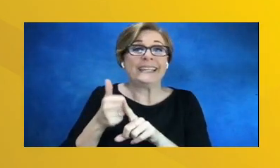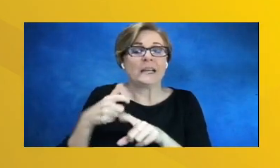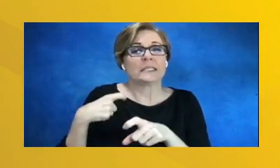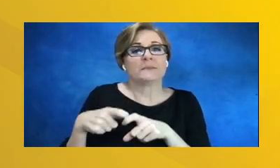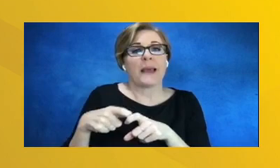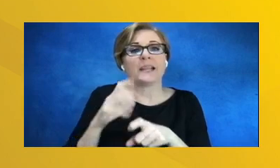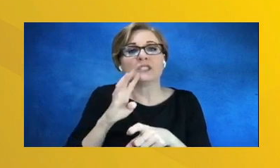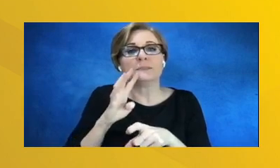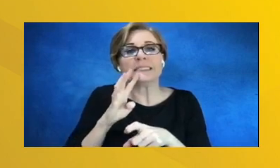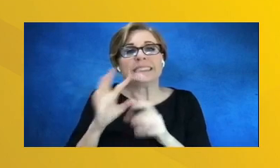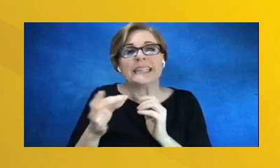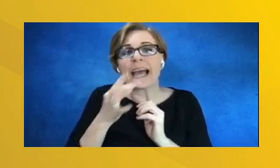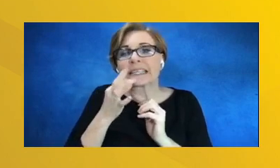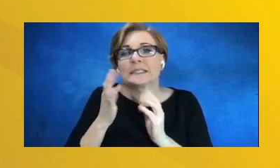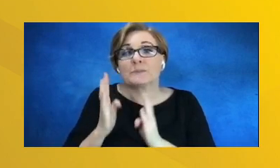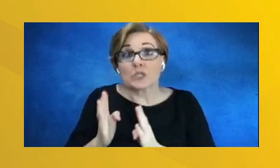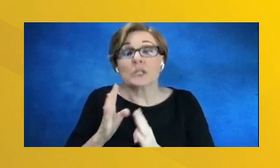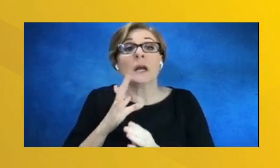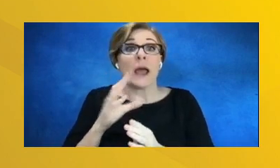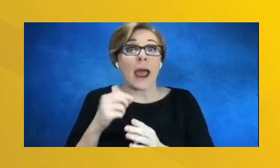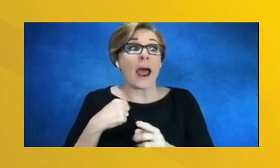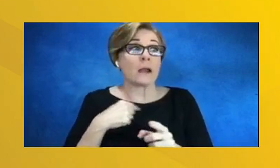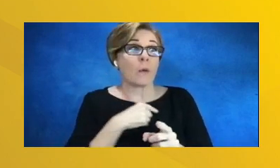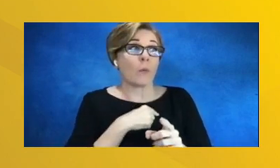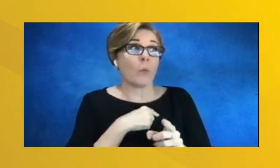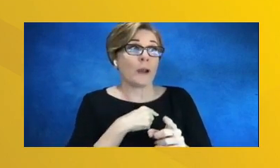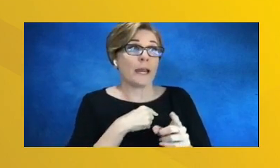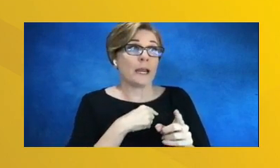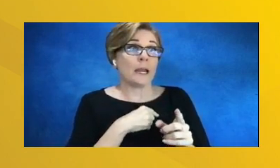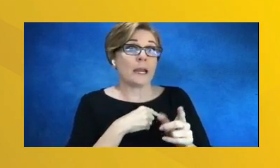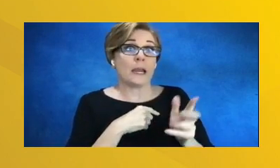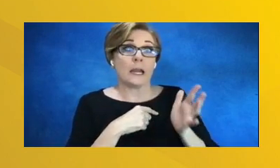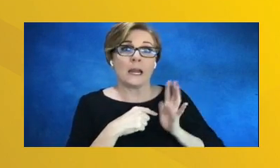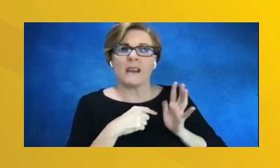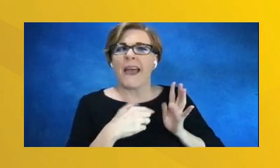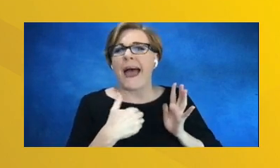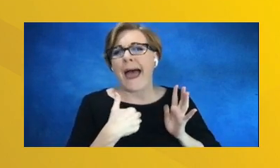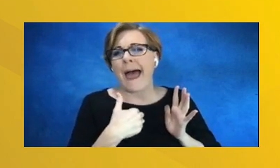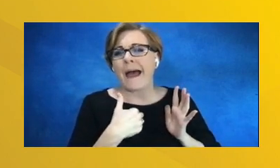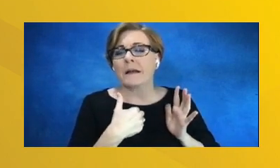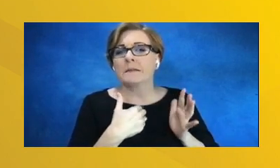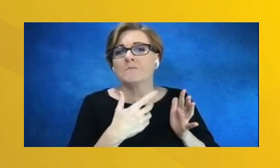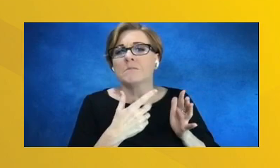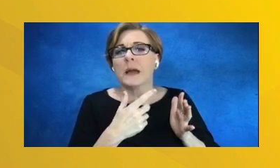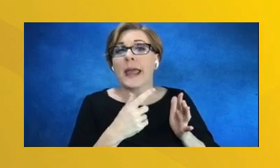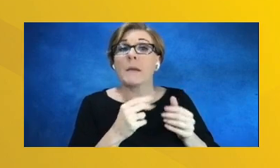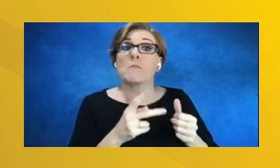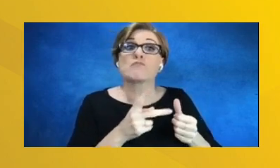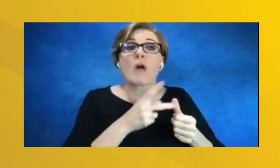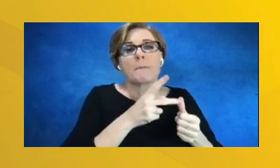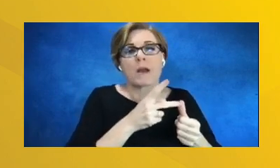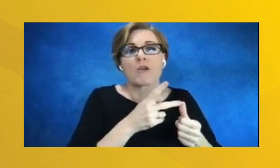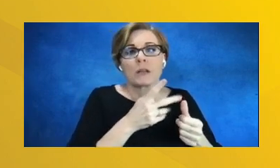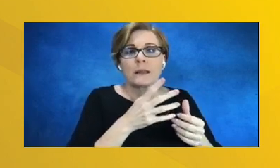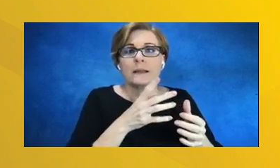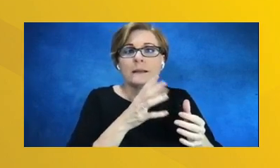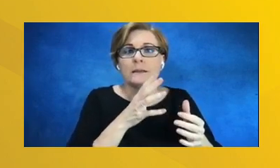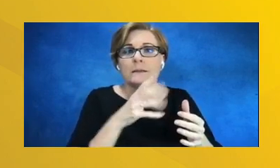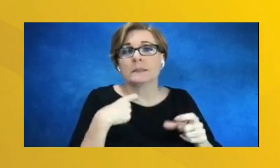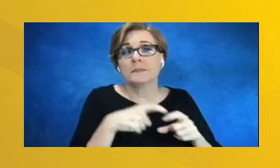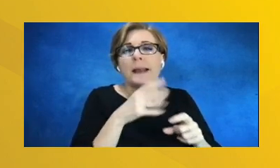And we did have a, primarily Spanish speaking focus group as well.